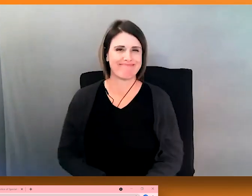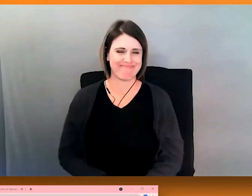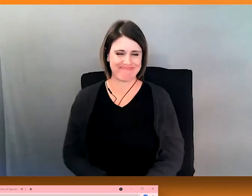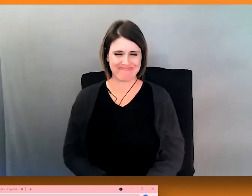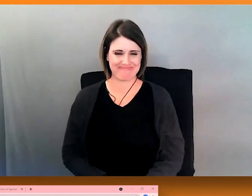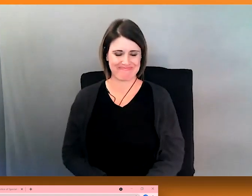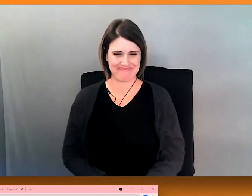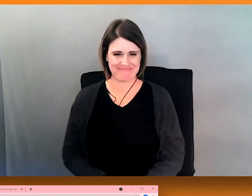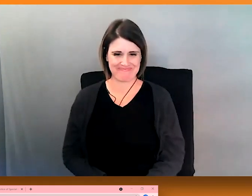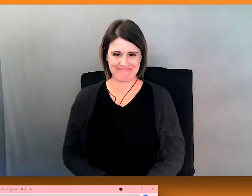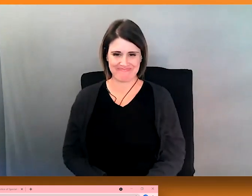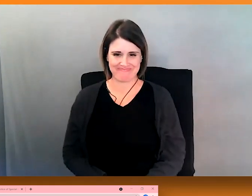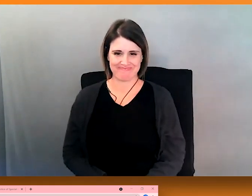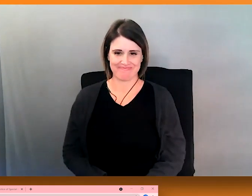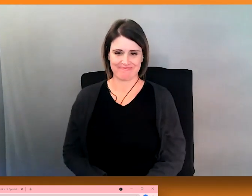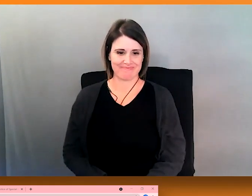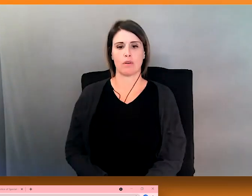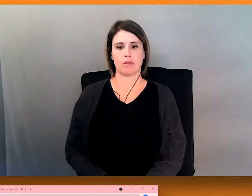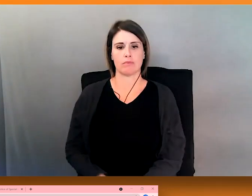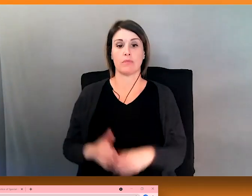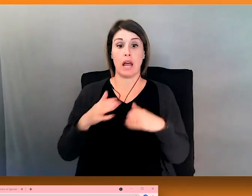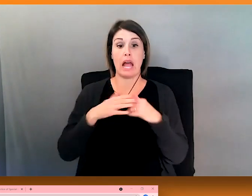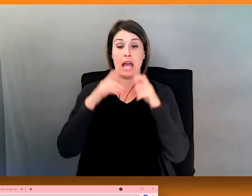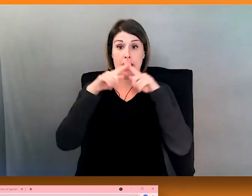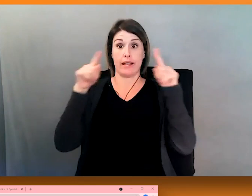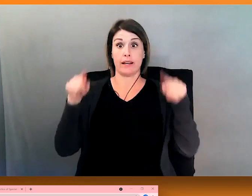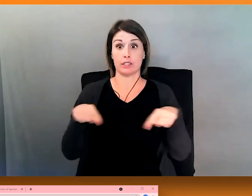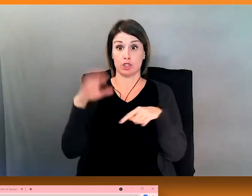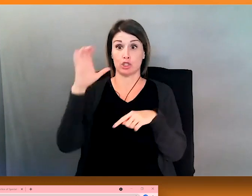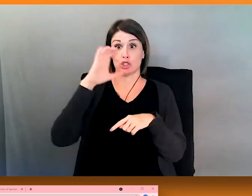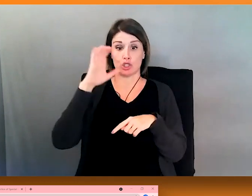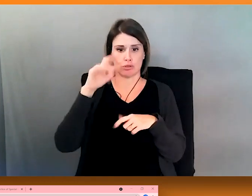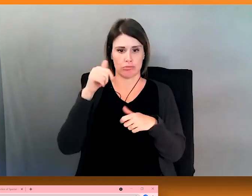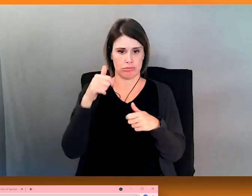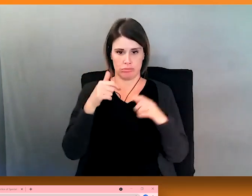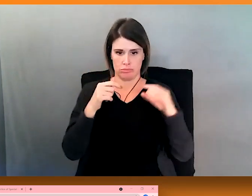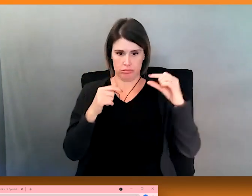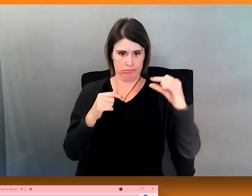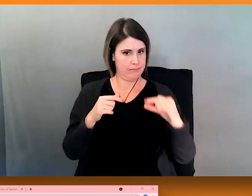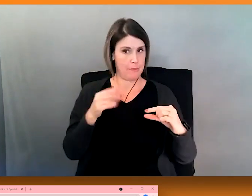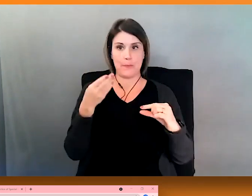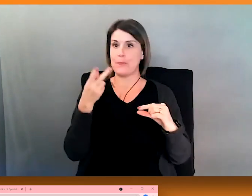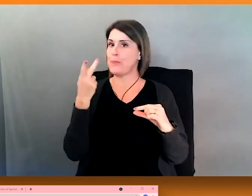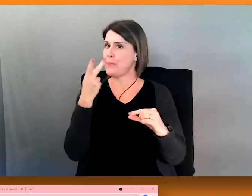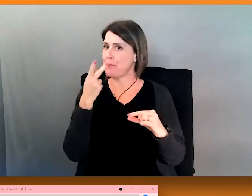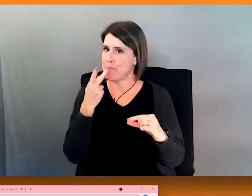so we'll use that for the example. So on the screen page, you'll see it. It's right under the grant.